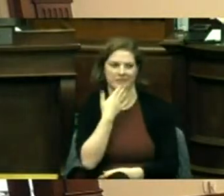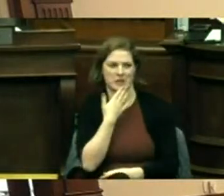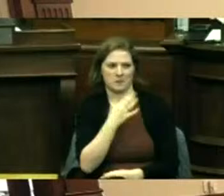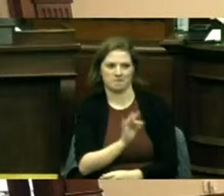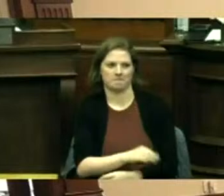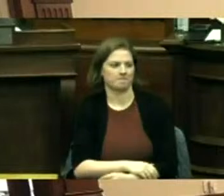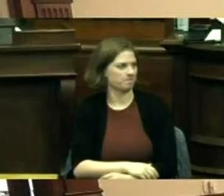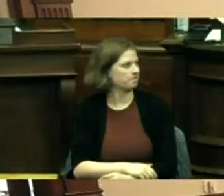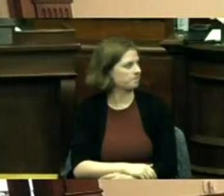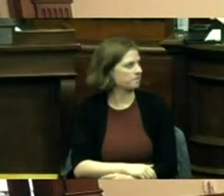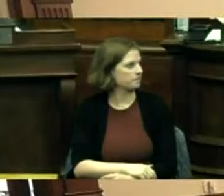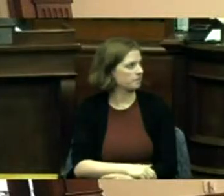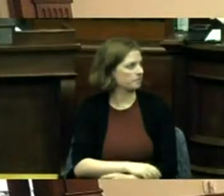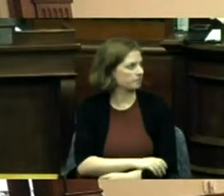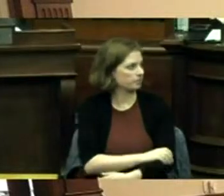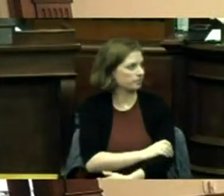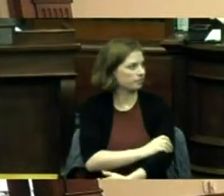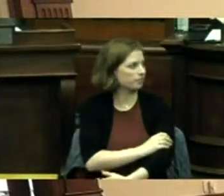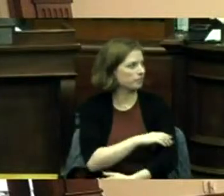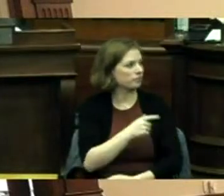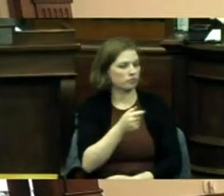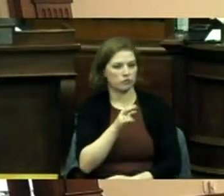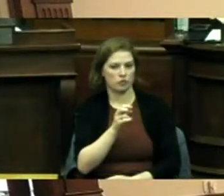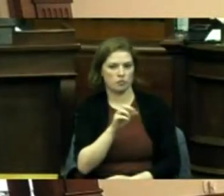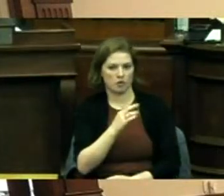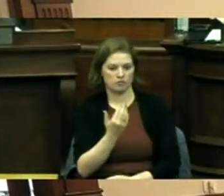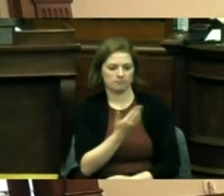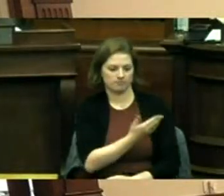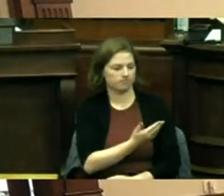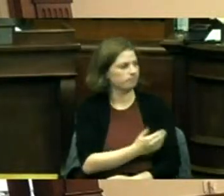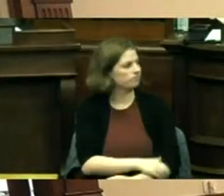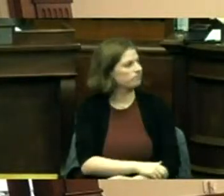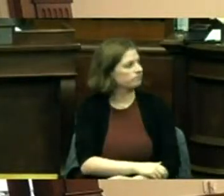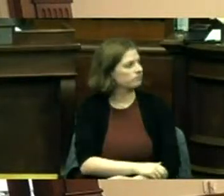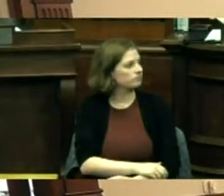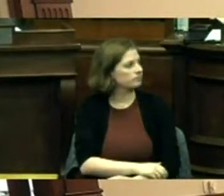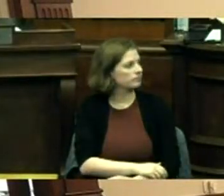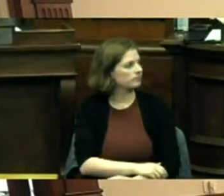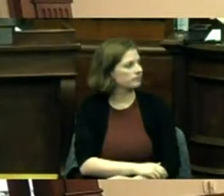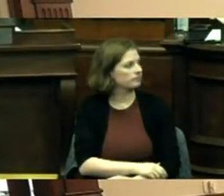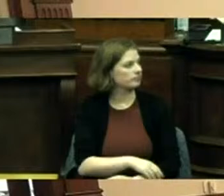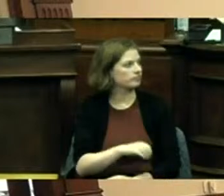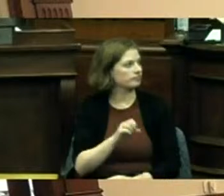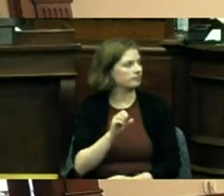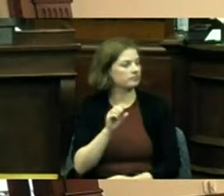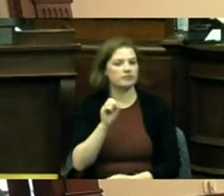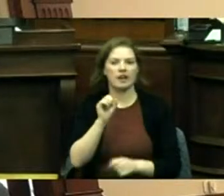get that to you. Thank you.